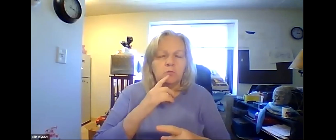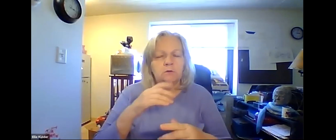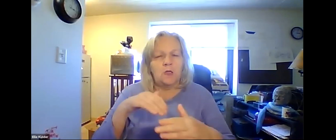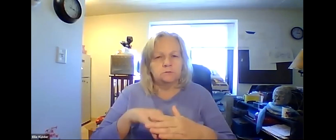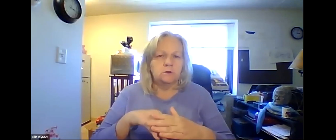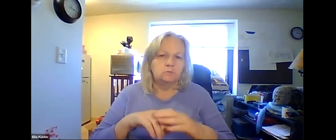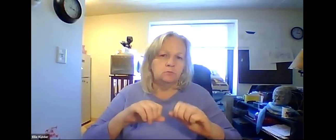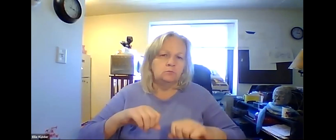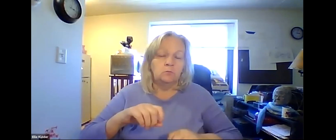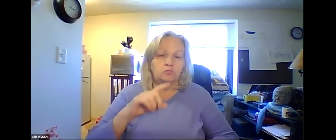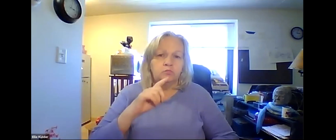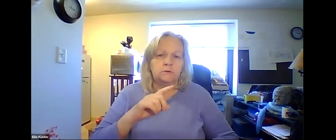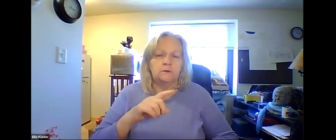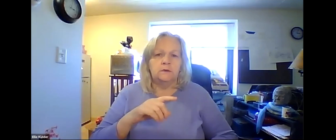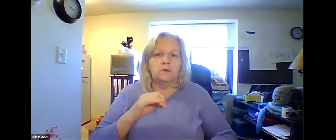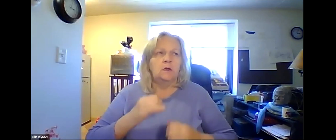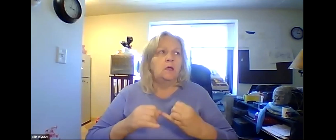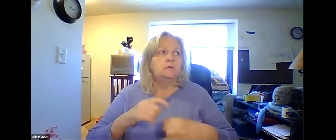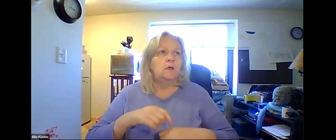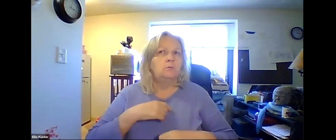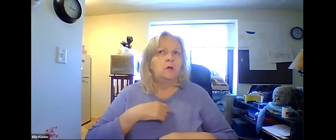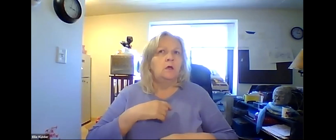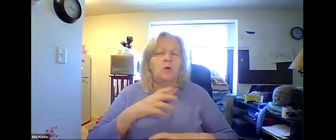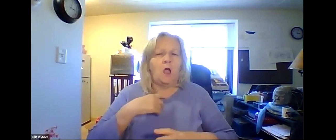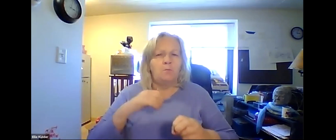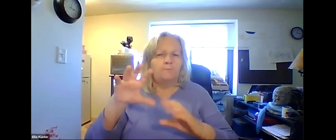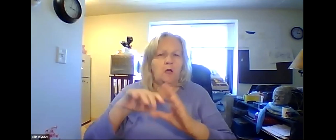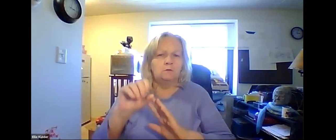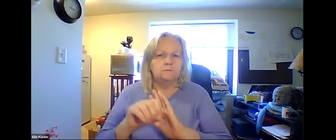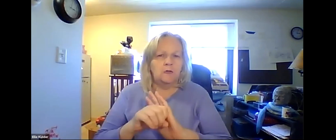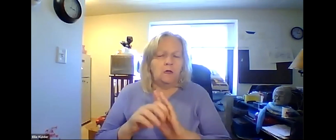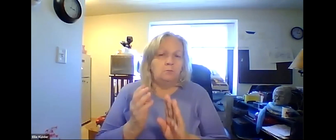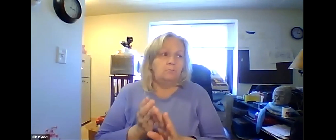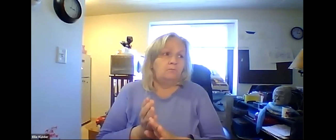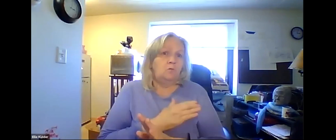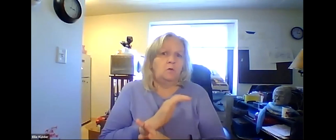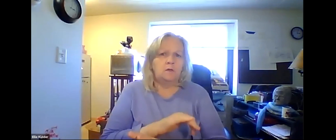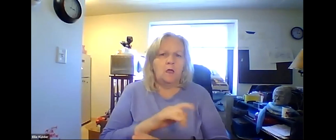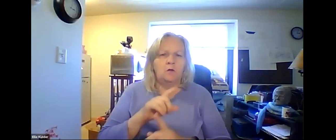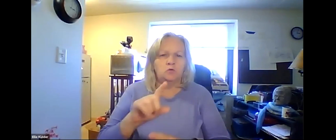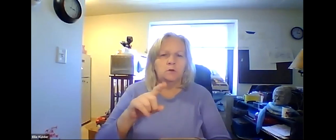It's been a great experience. Great job. And I'm glad to be a part of it. I think the last time -- I moved out of state, but